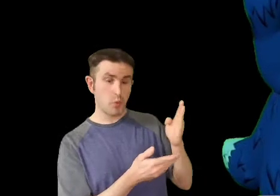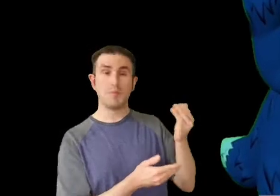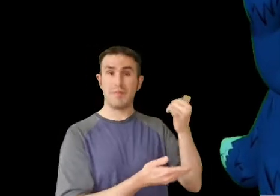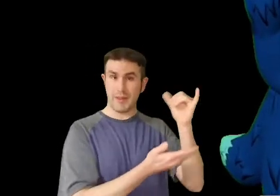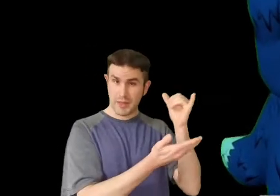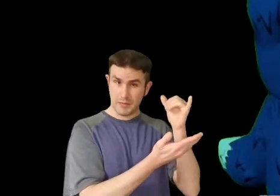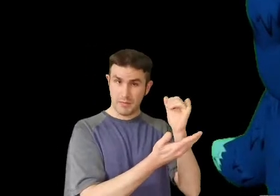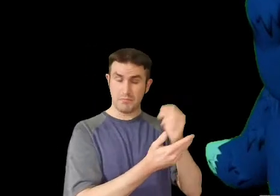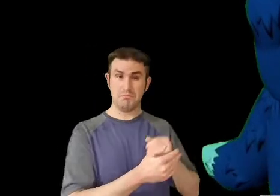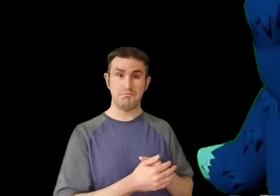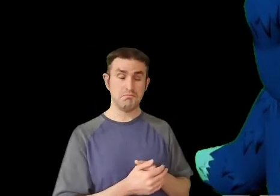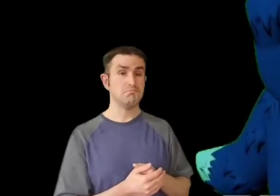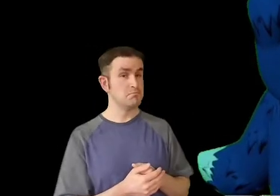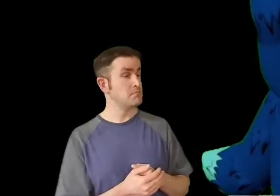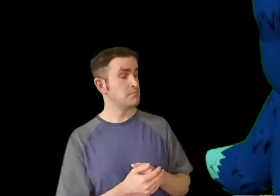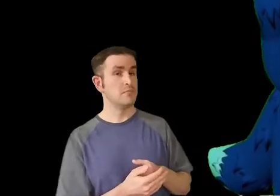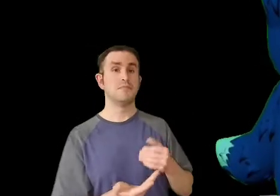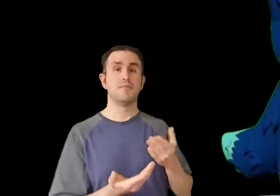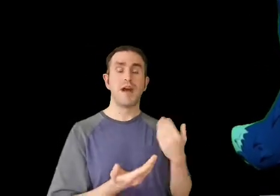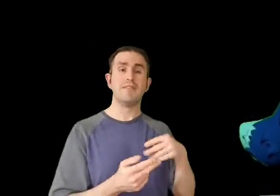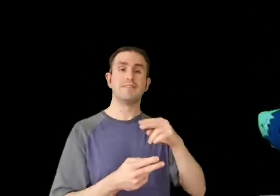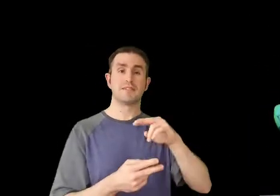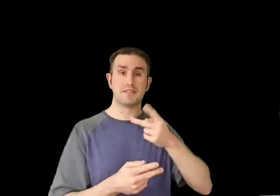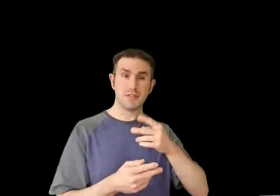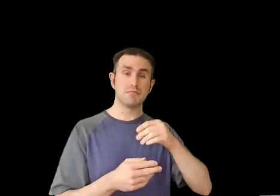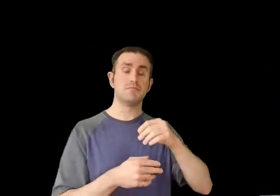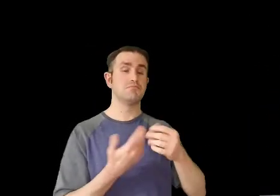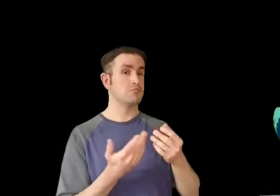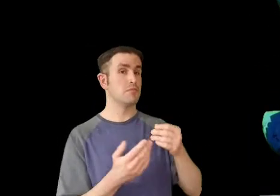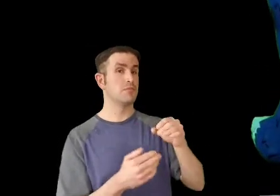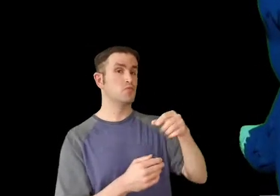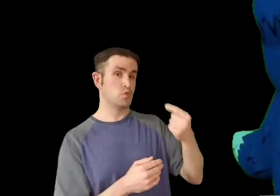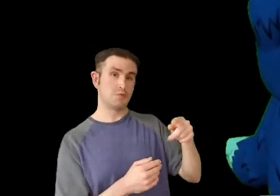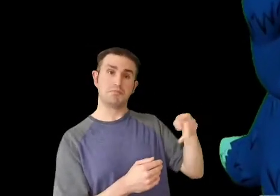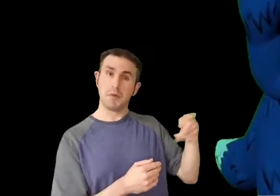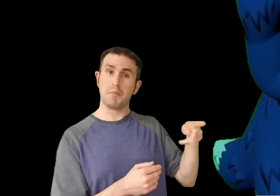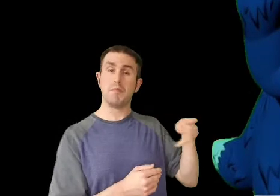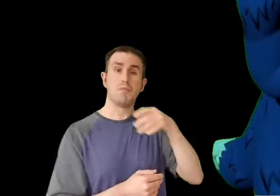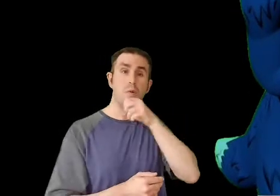your blue, and you have your yellow. You have your secondary colors: your green, purple and orange.